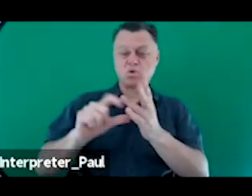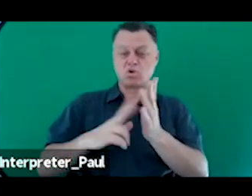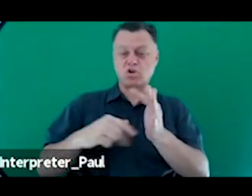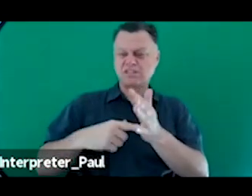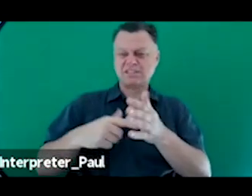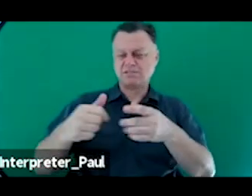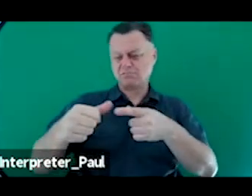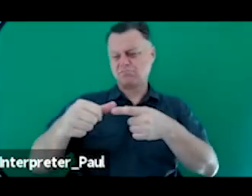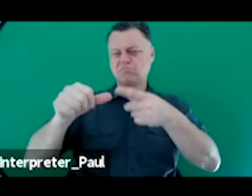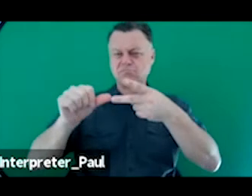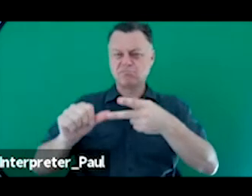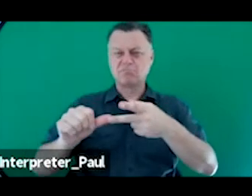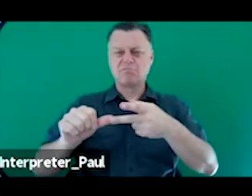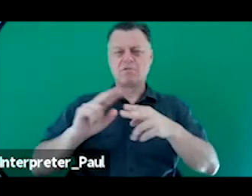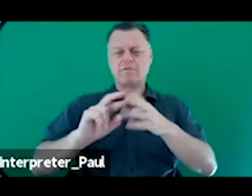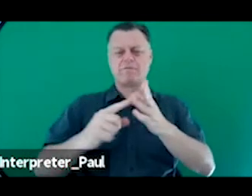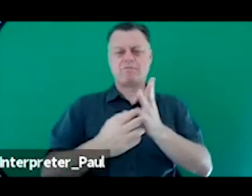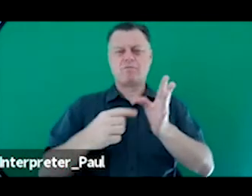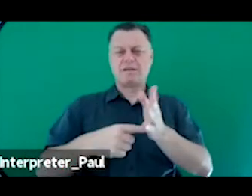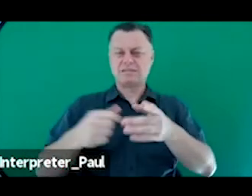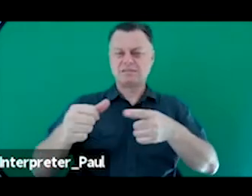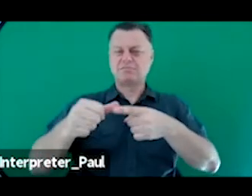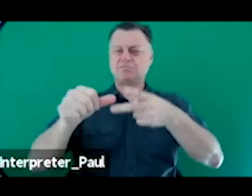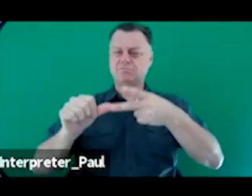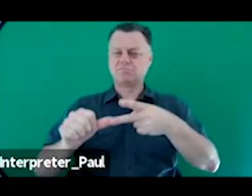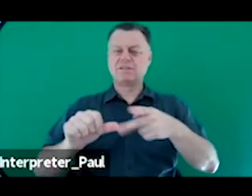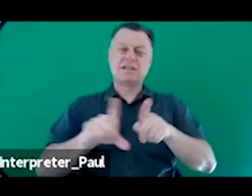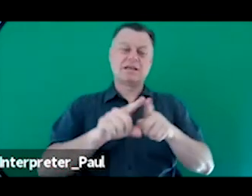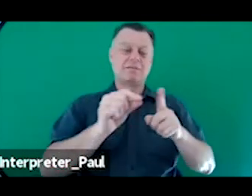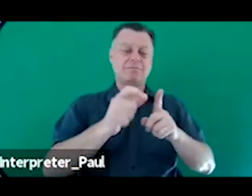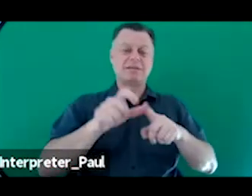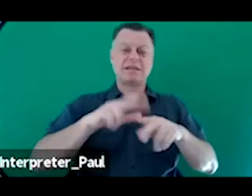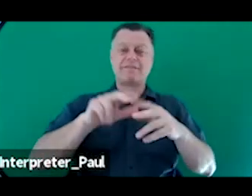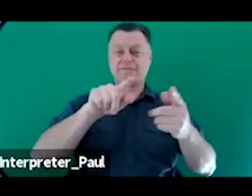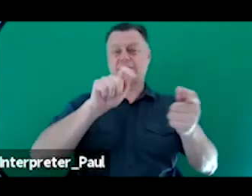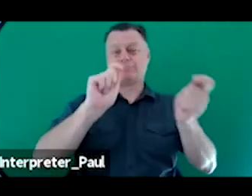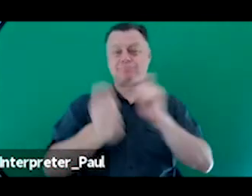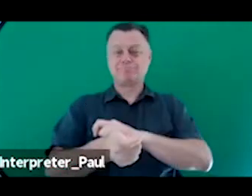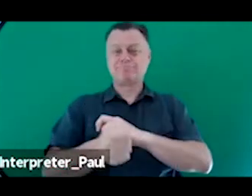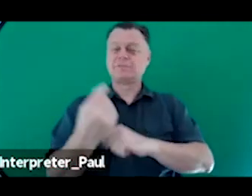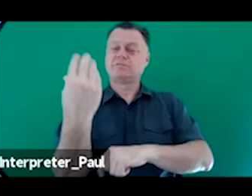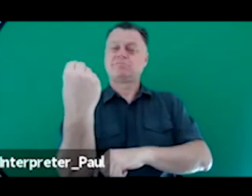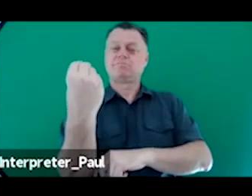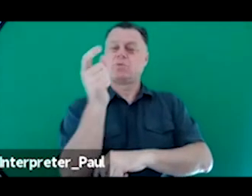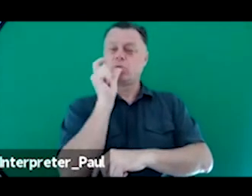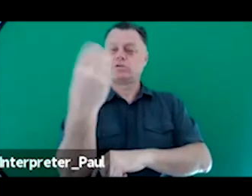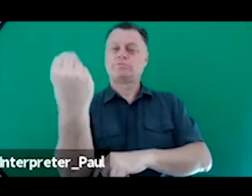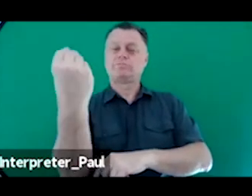alternative formats of materials, turning this PDF into a spoken word content or something like that.